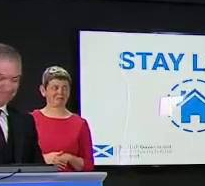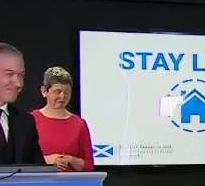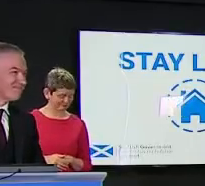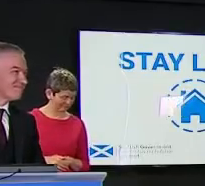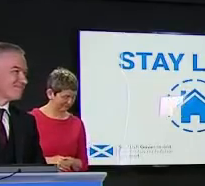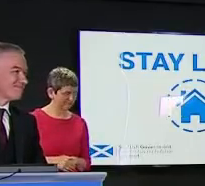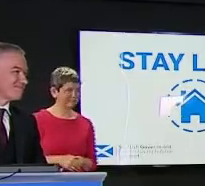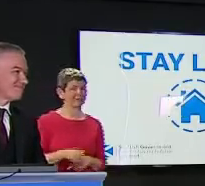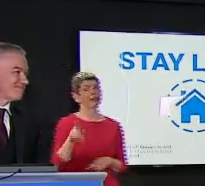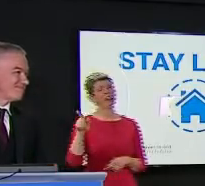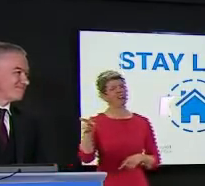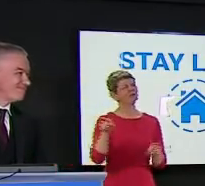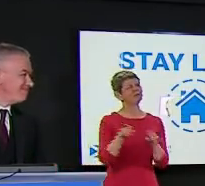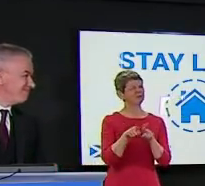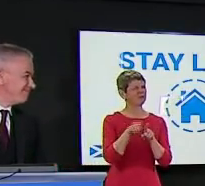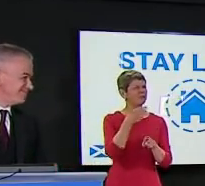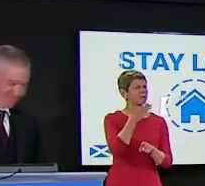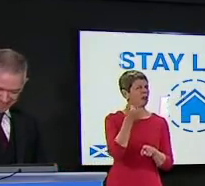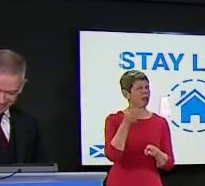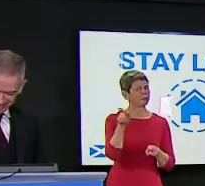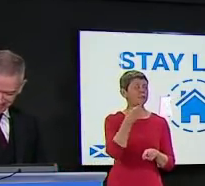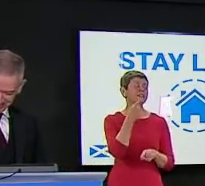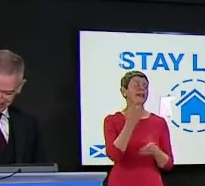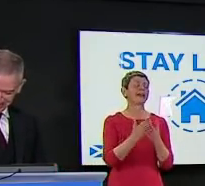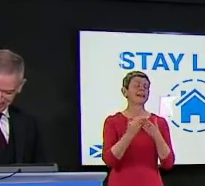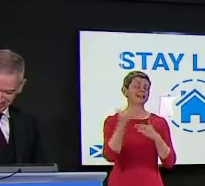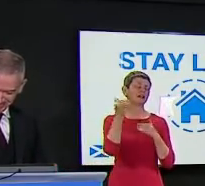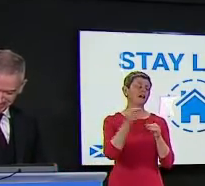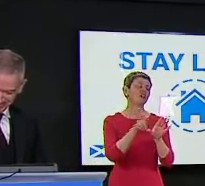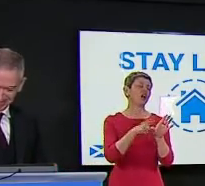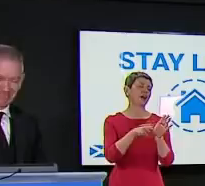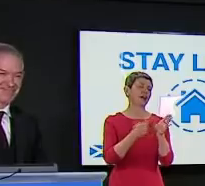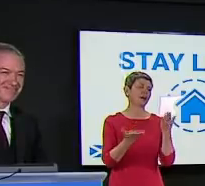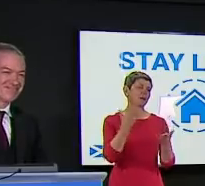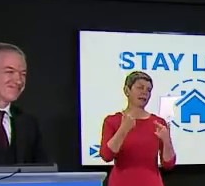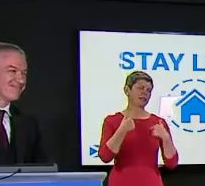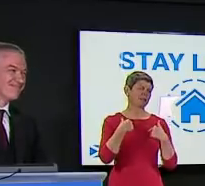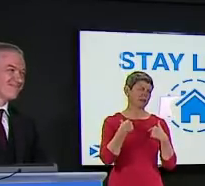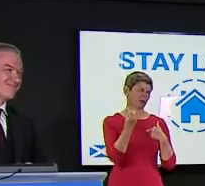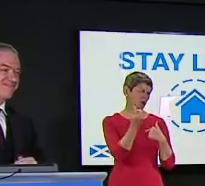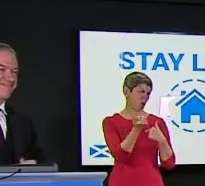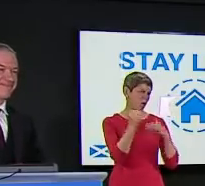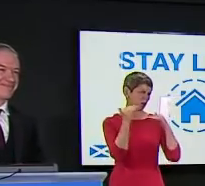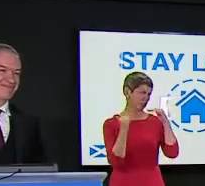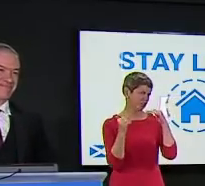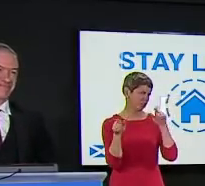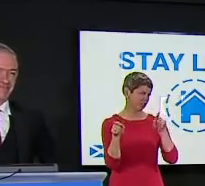that he is younger than me although let me say not by very much um ally mcgilvray from Bauer radio